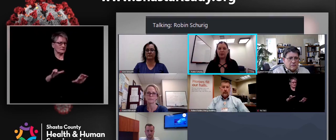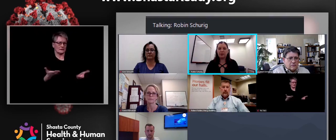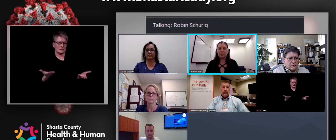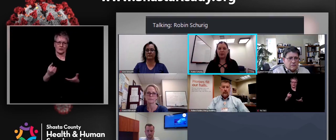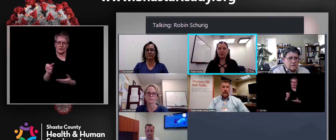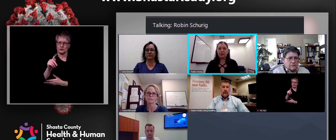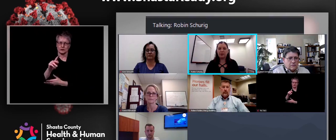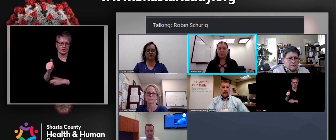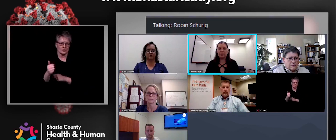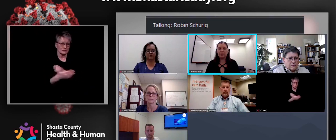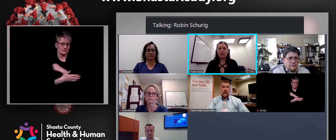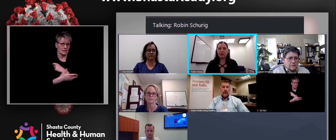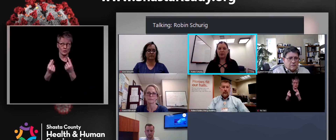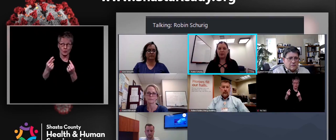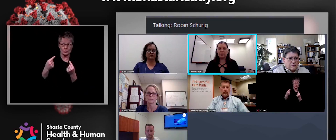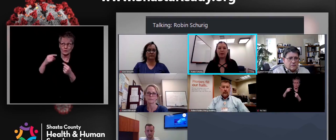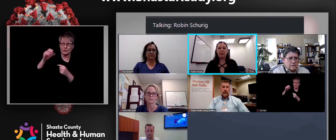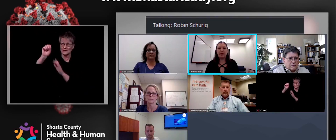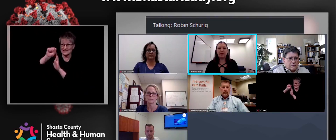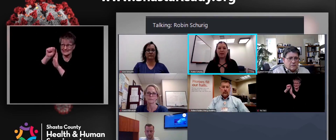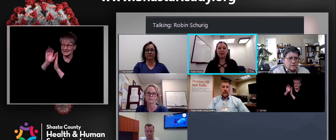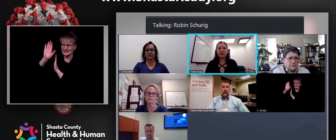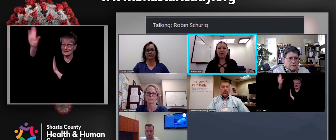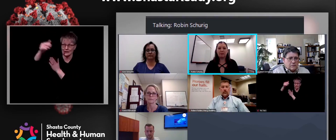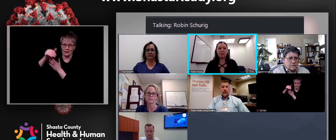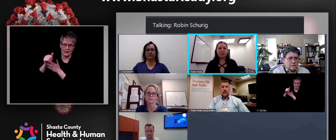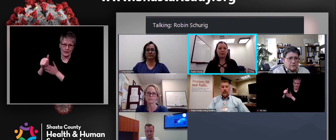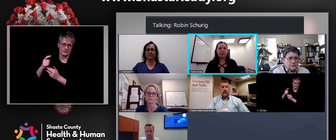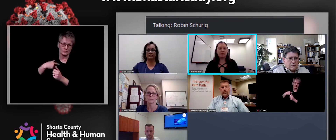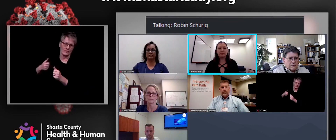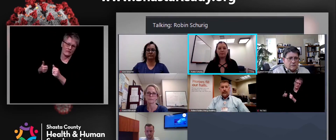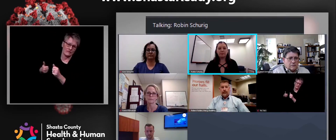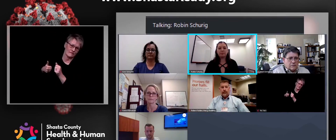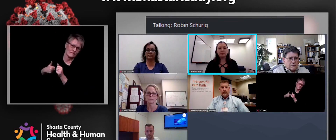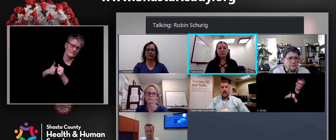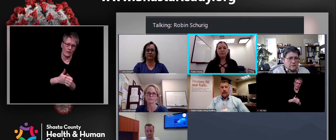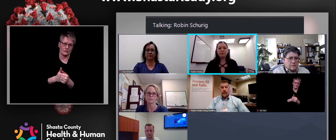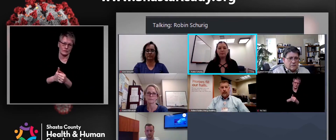follow the state's guidance that they issue and the mandates that they put forth.